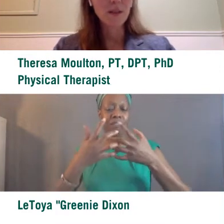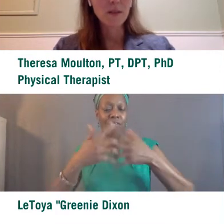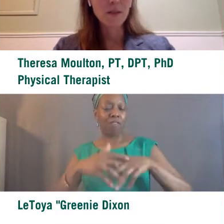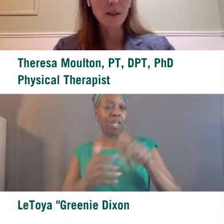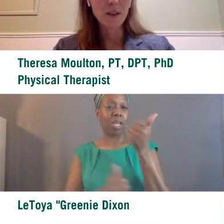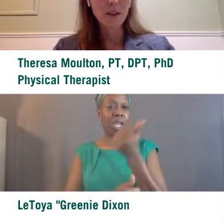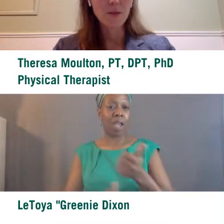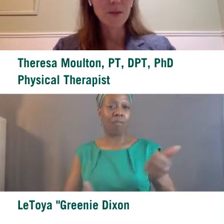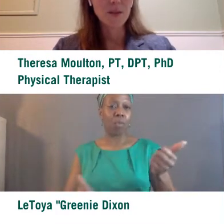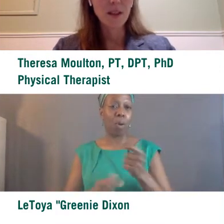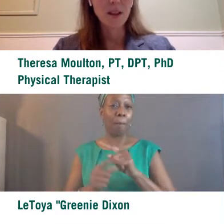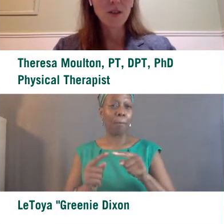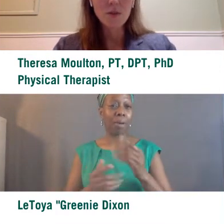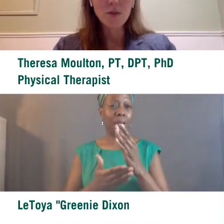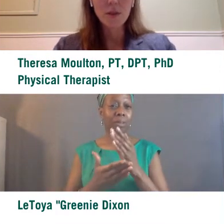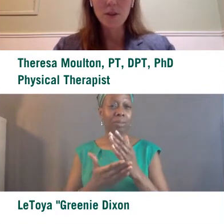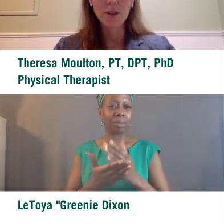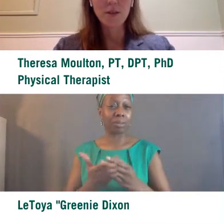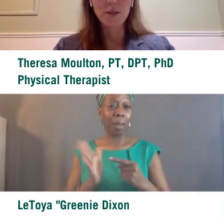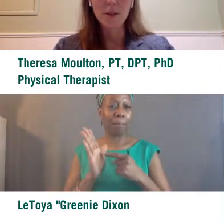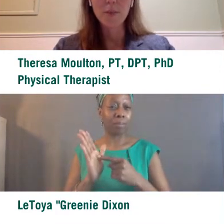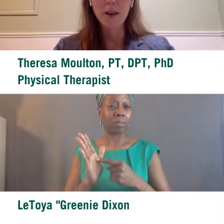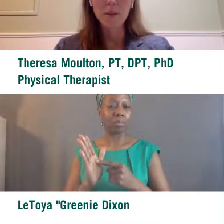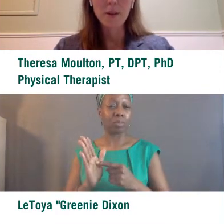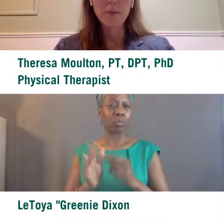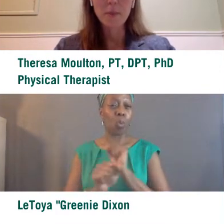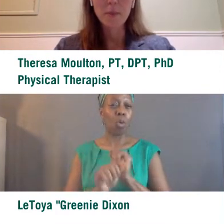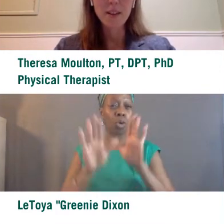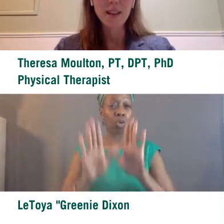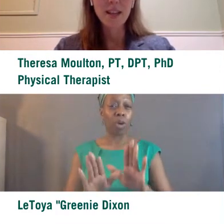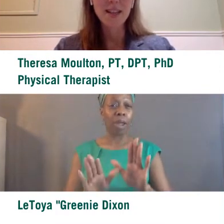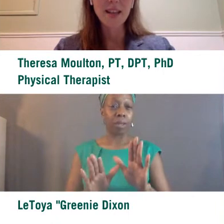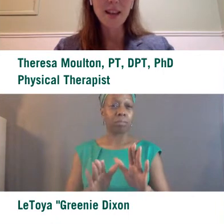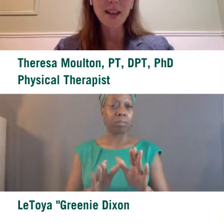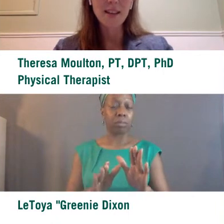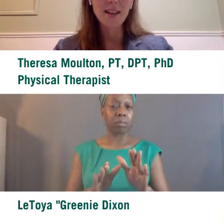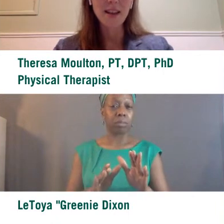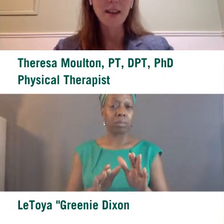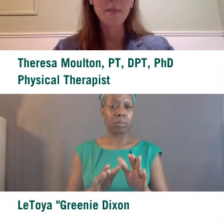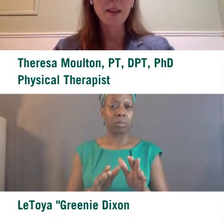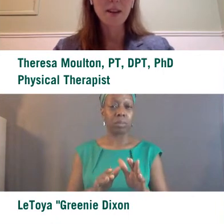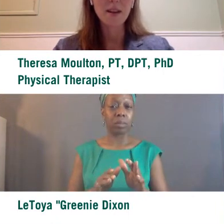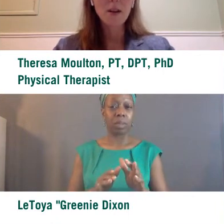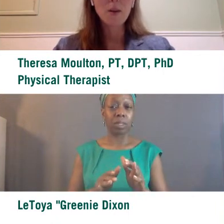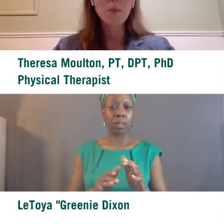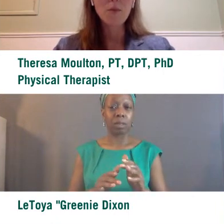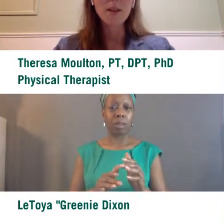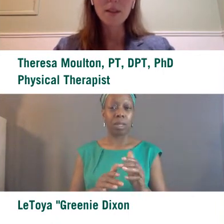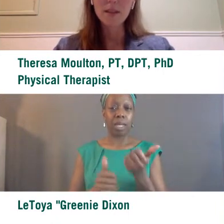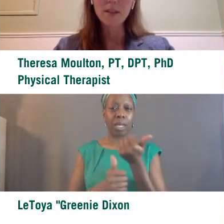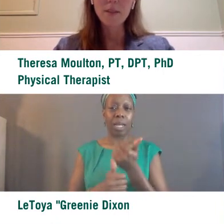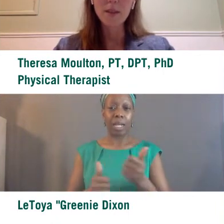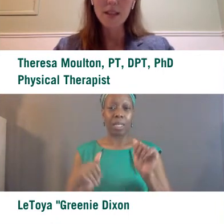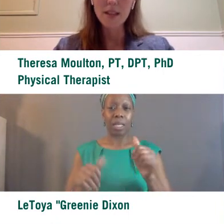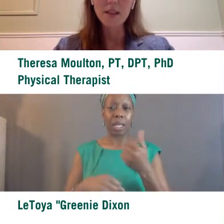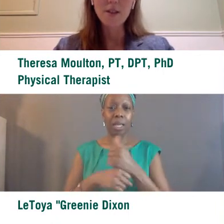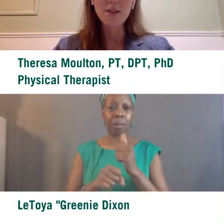even for individuals that use a wheelchair for their primary mobility, is anything that can make movement a little bit easier,